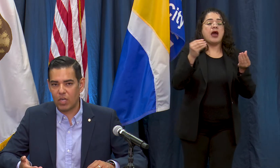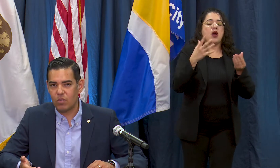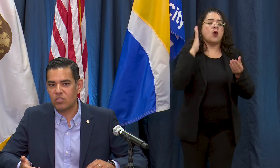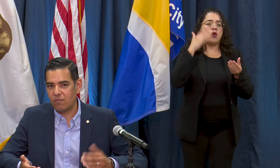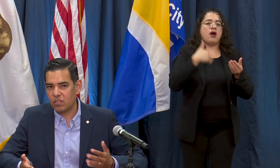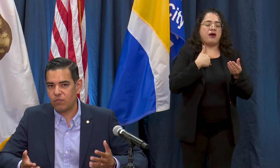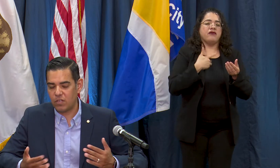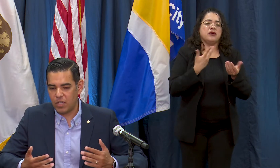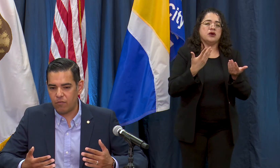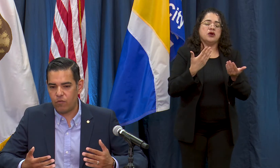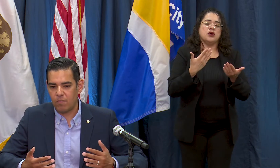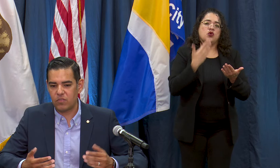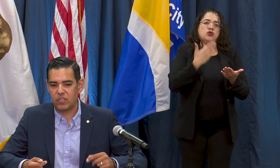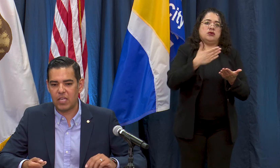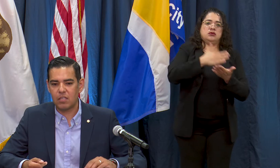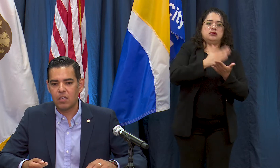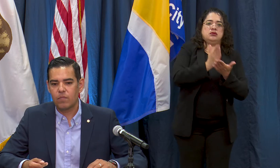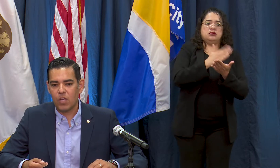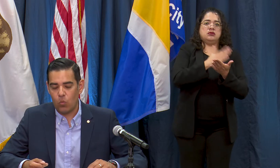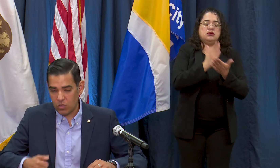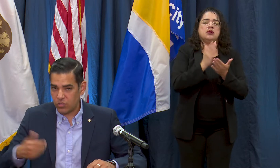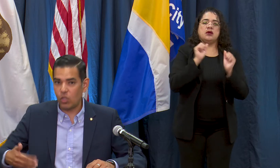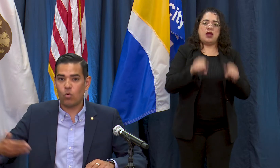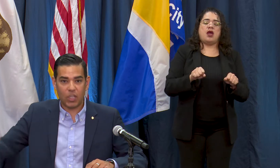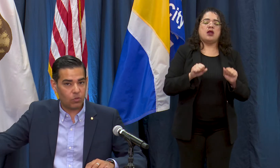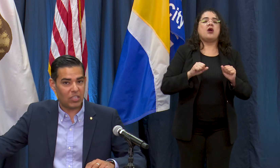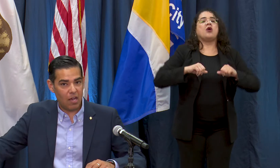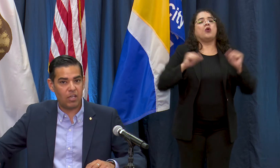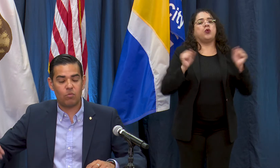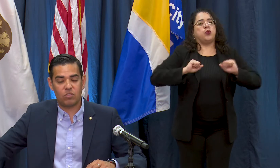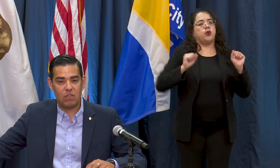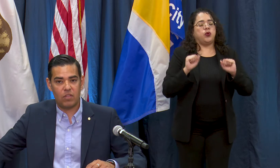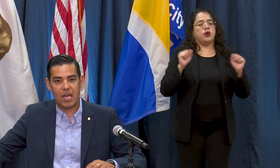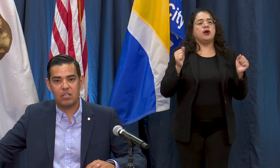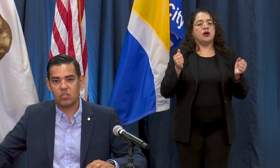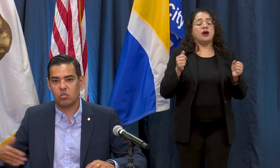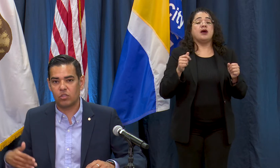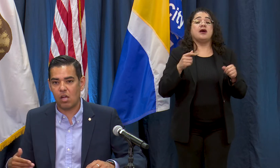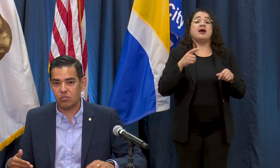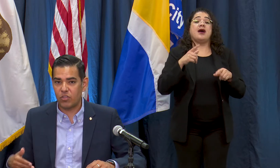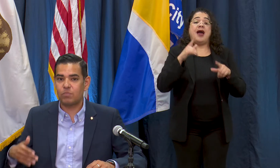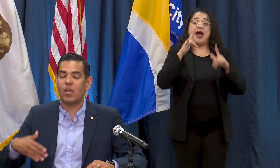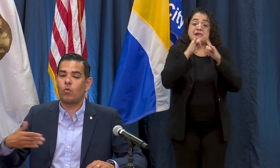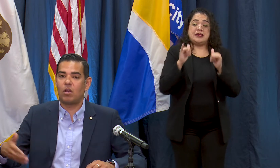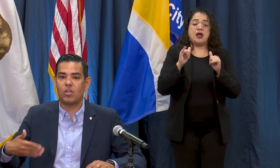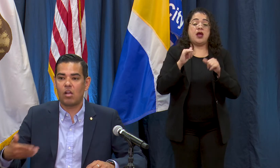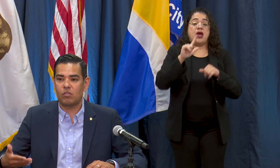going to receive this funding from the state we're still working with the county to receive that additional dollars. These by the way are dollars